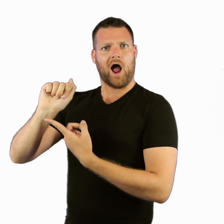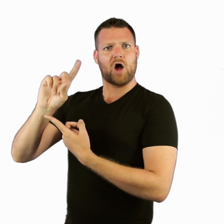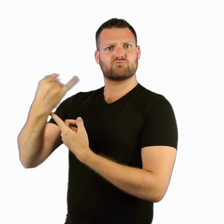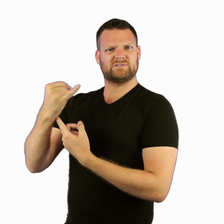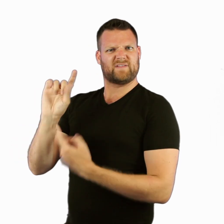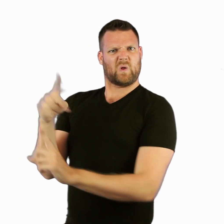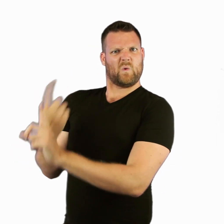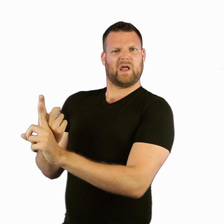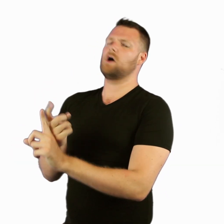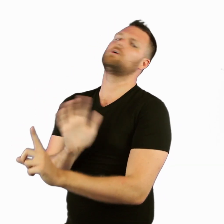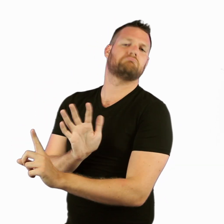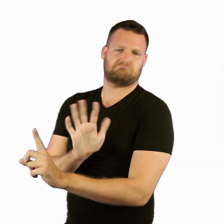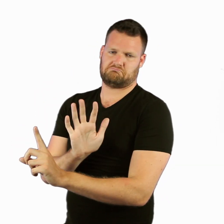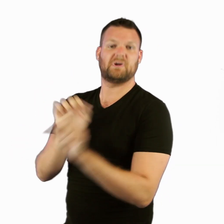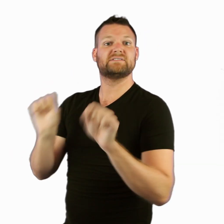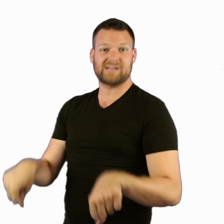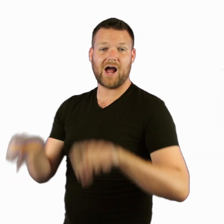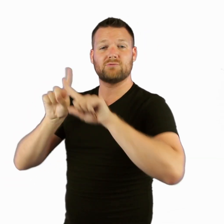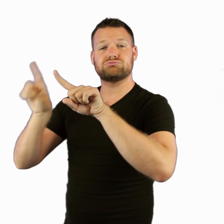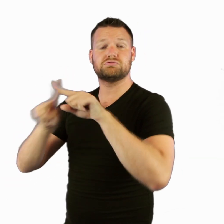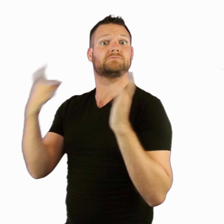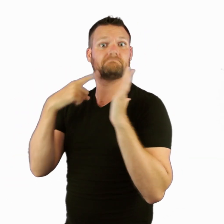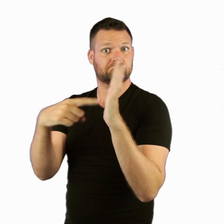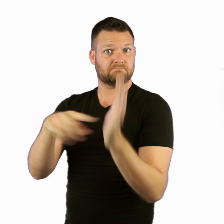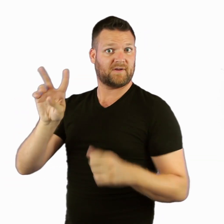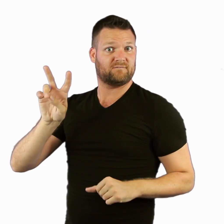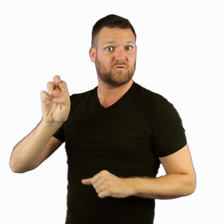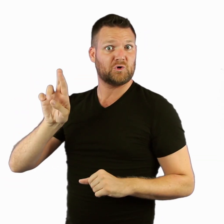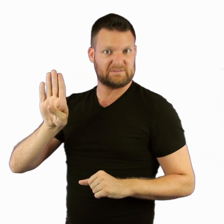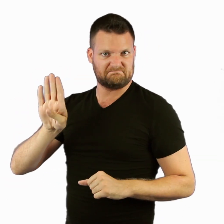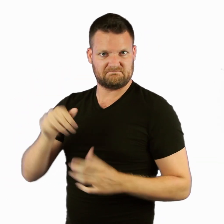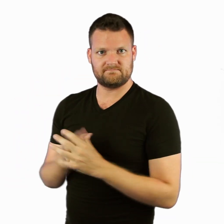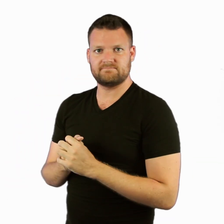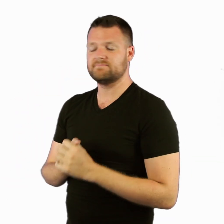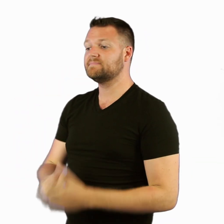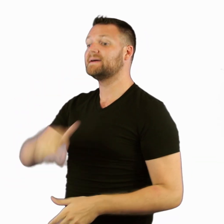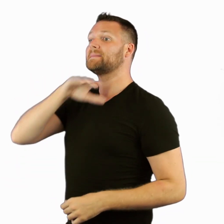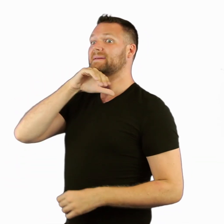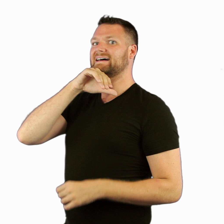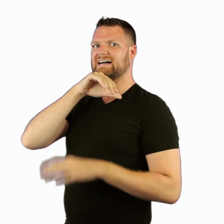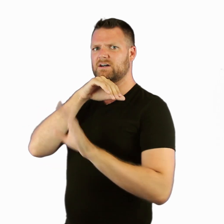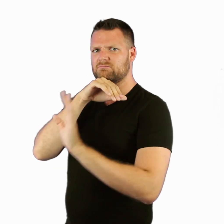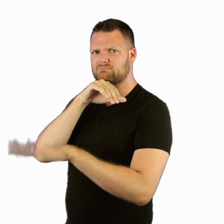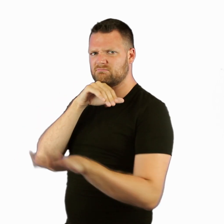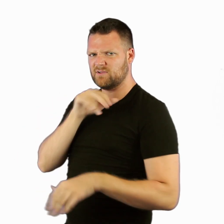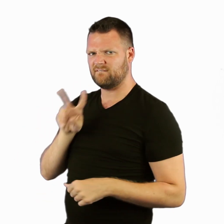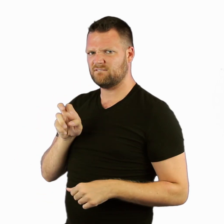An activity does not have to be limited to adjectives. Verbs could be used to the same effect.